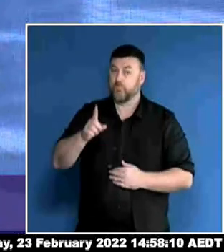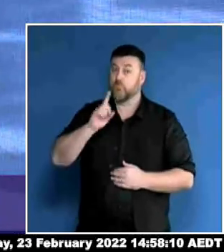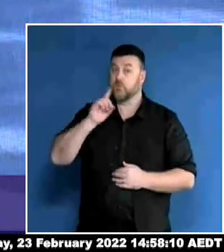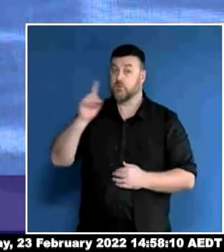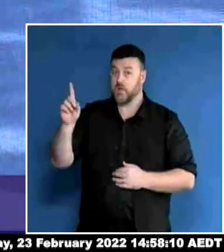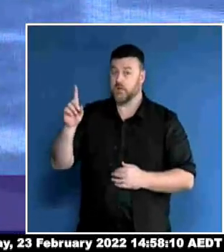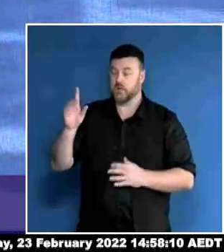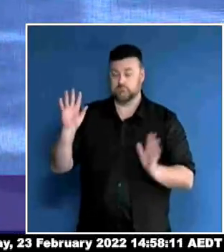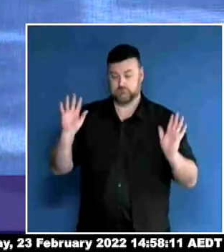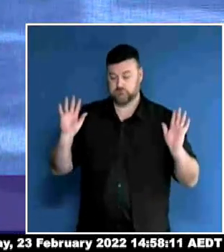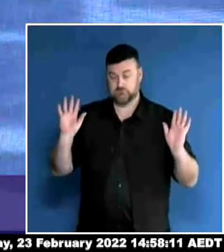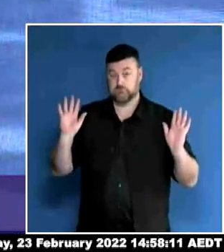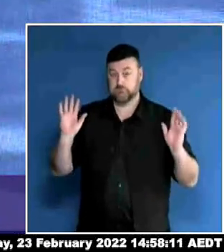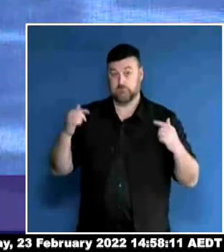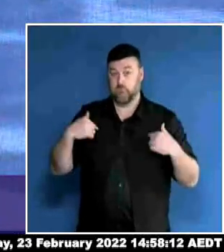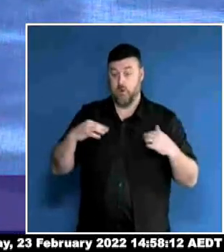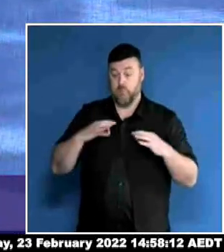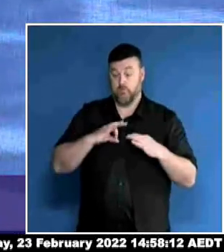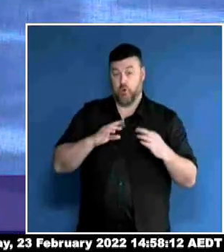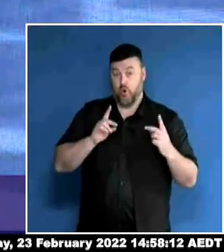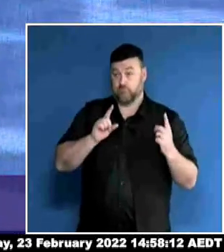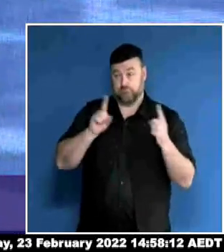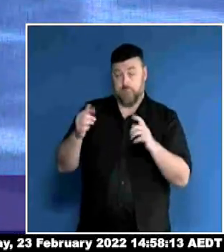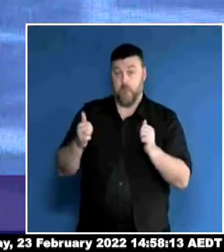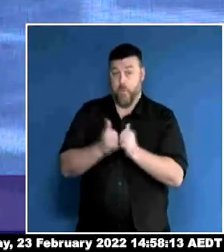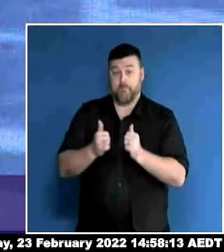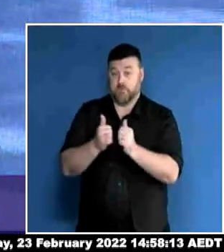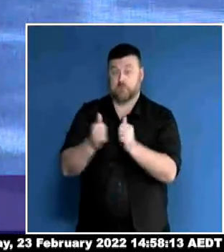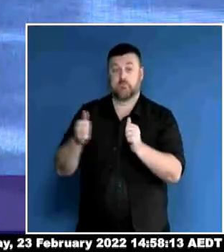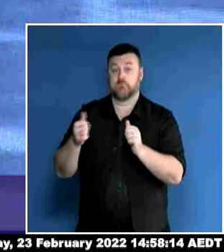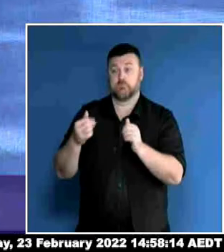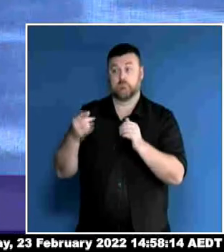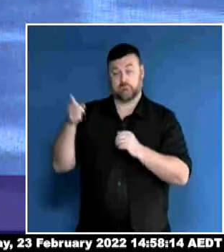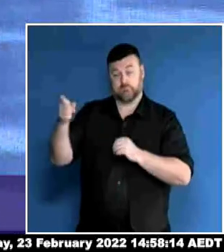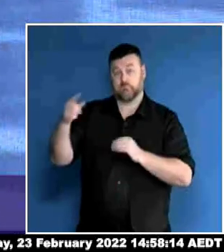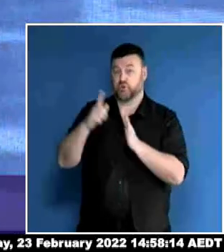appointments with JC-1 because you felt there was a conflict of interest.